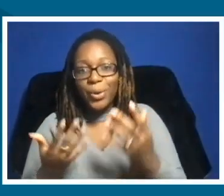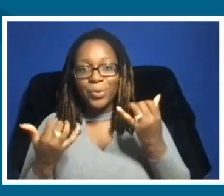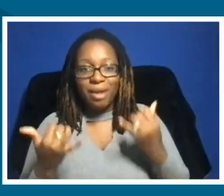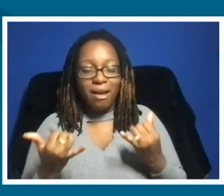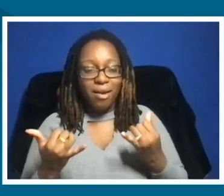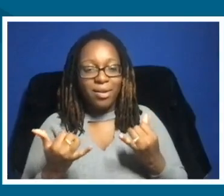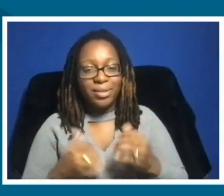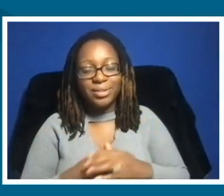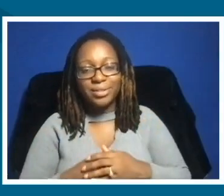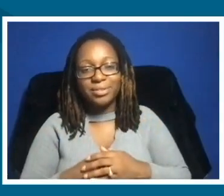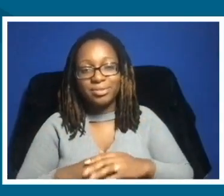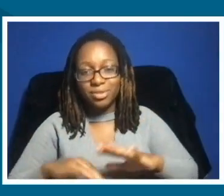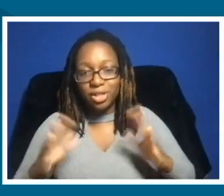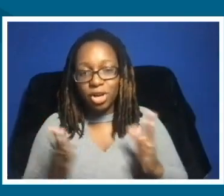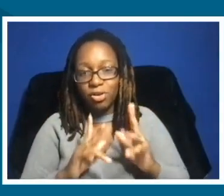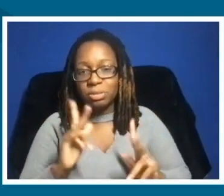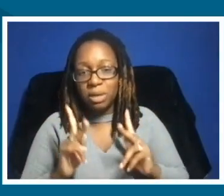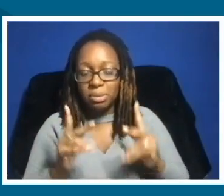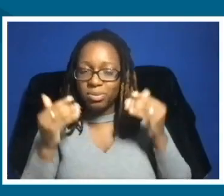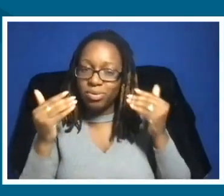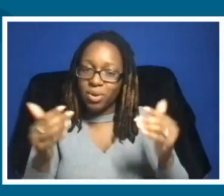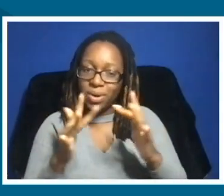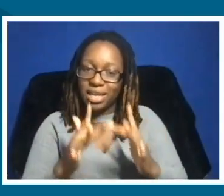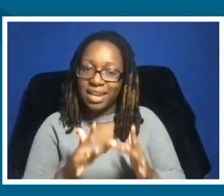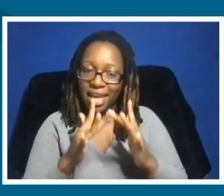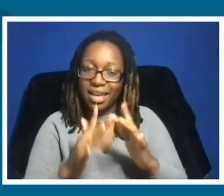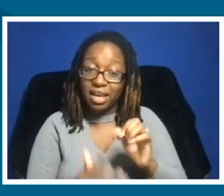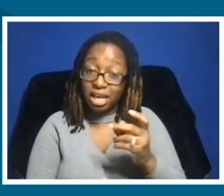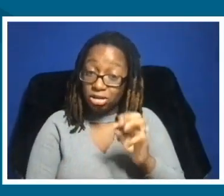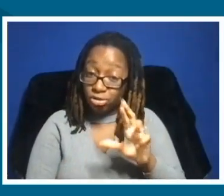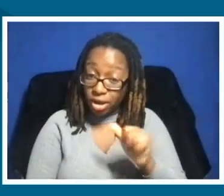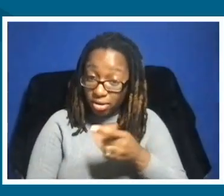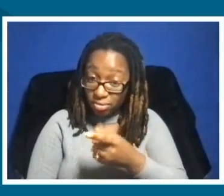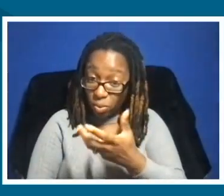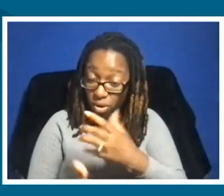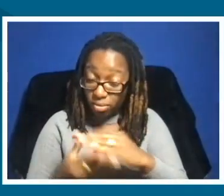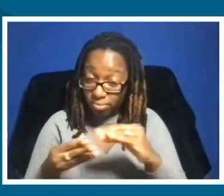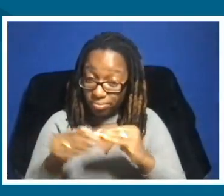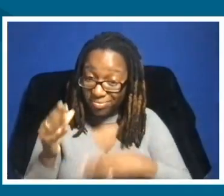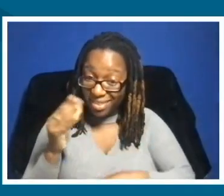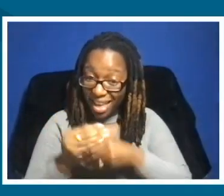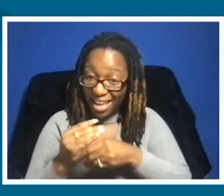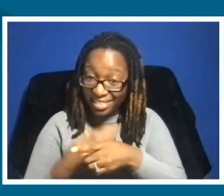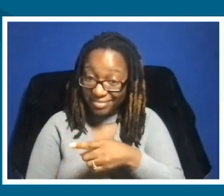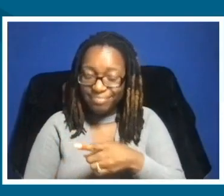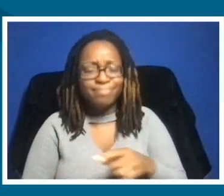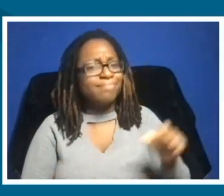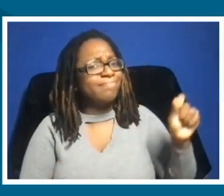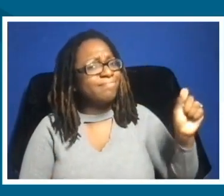encourage folks to go ahead and make those connections andrea